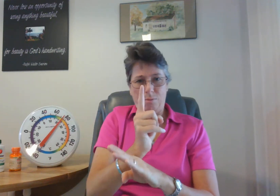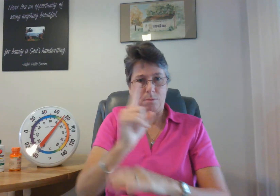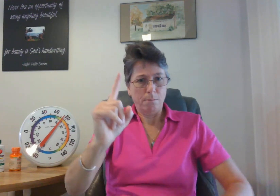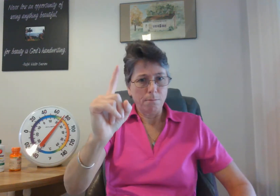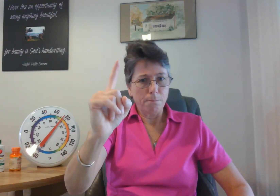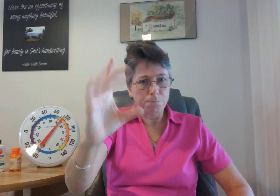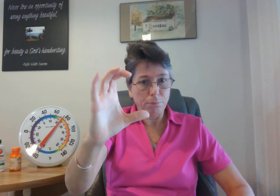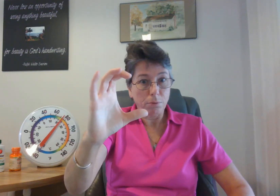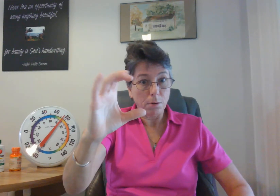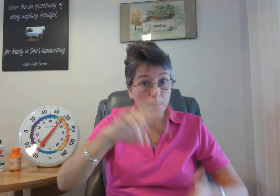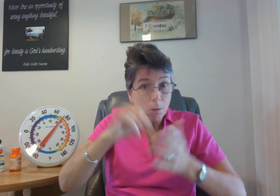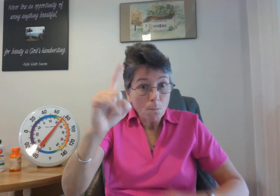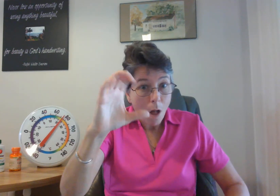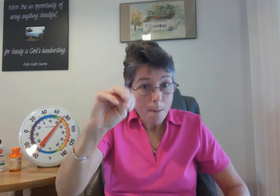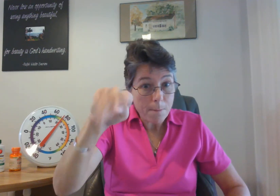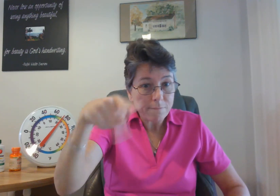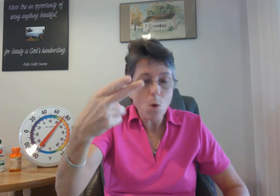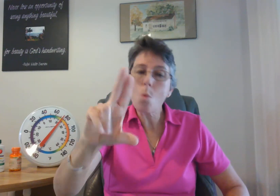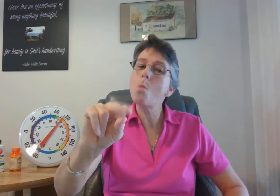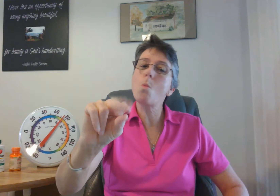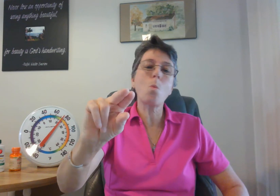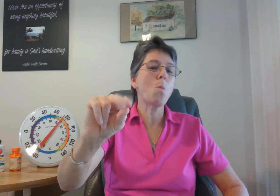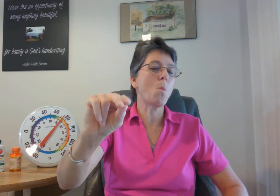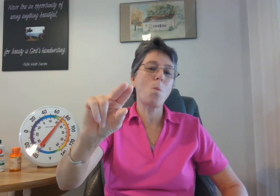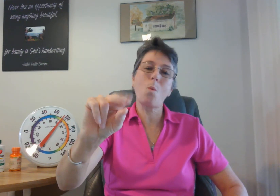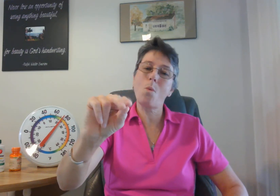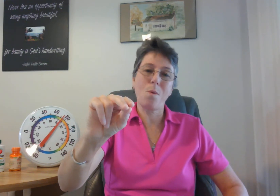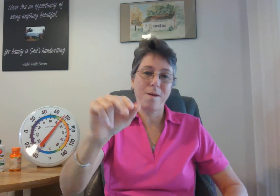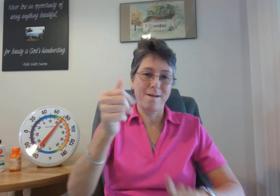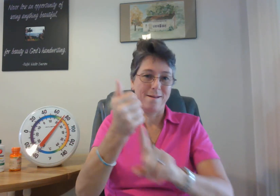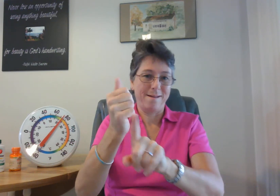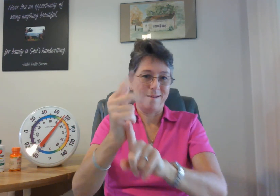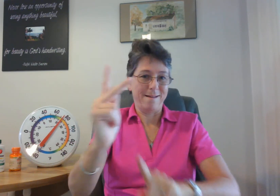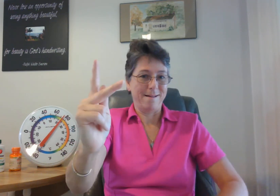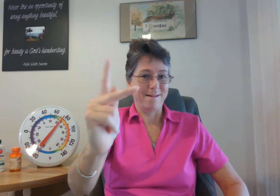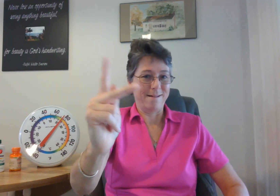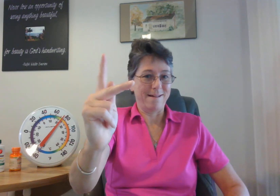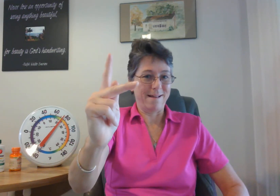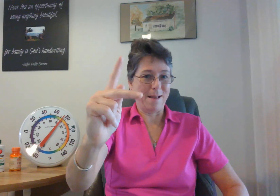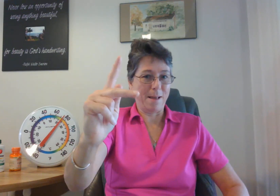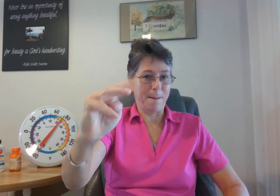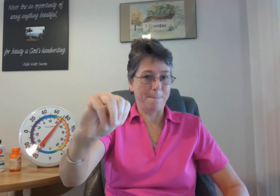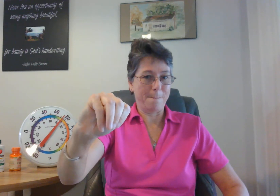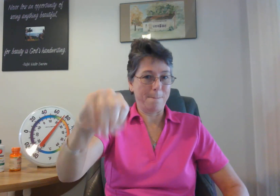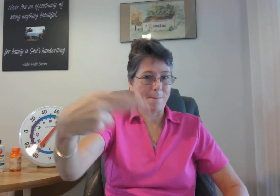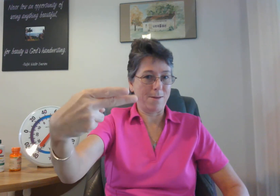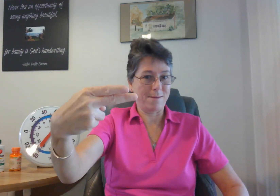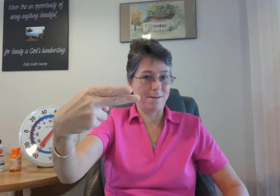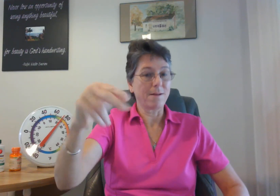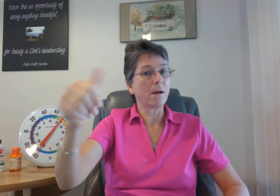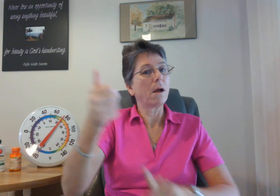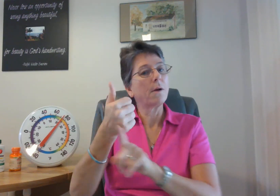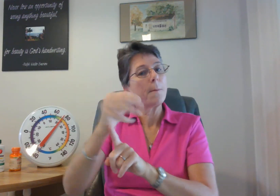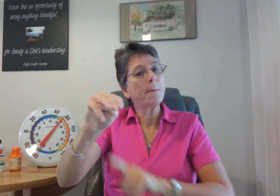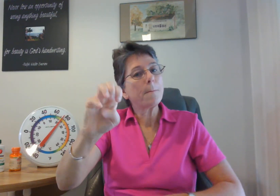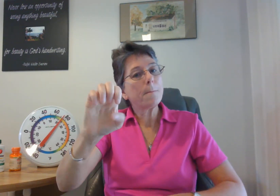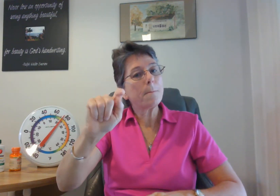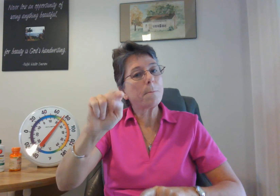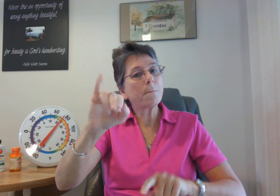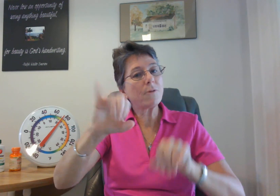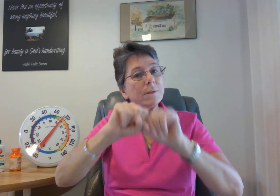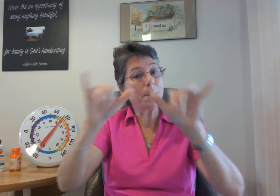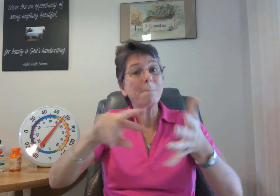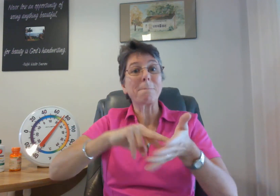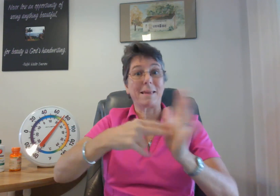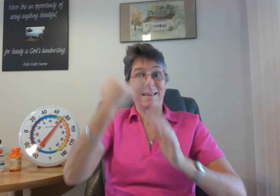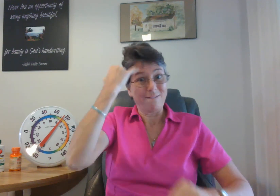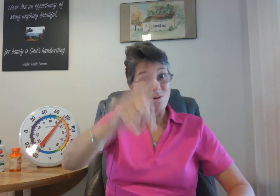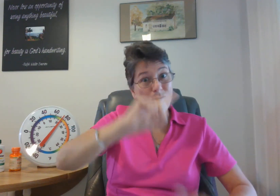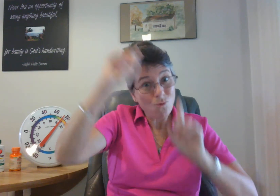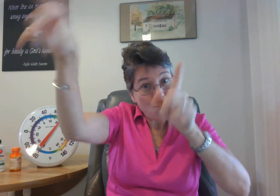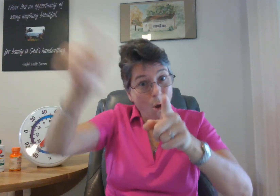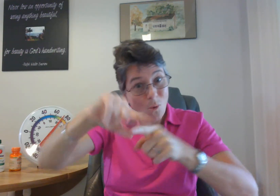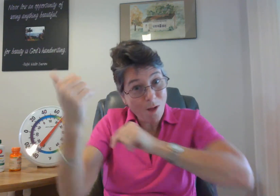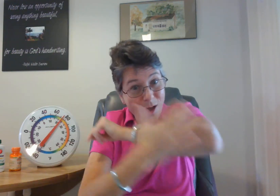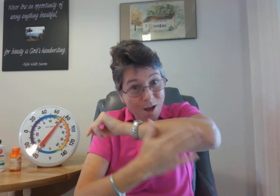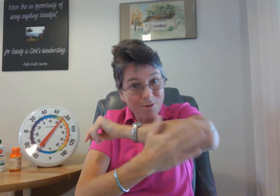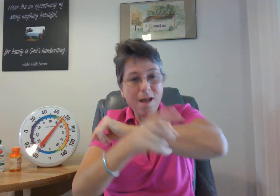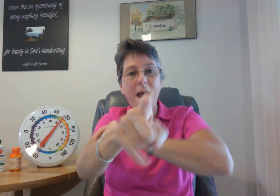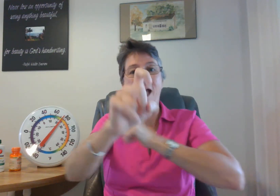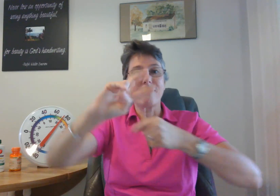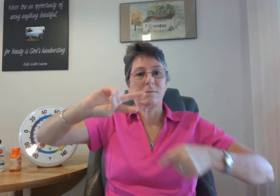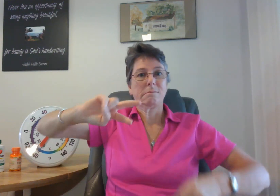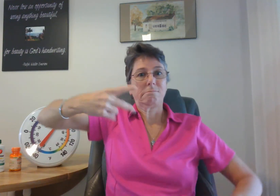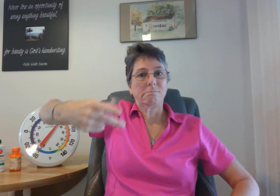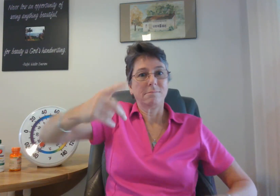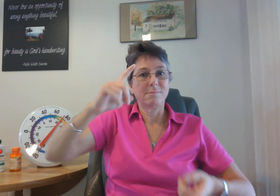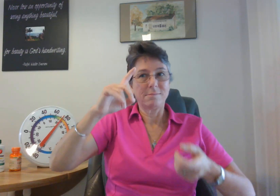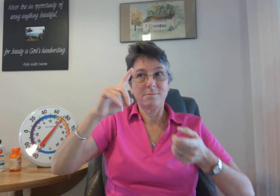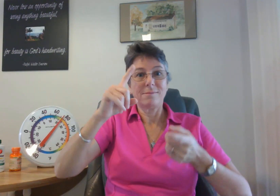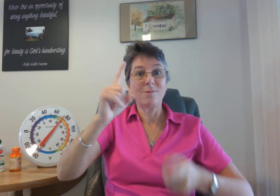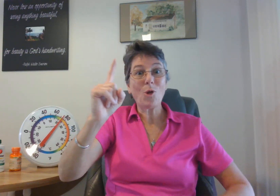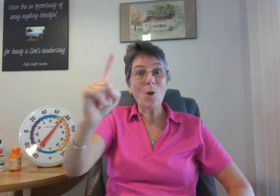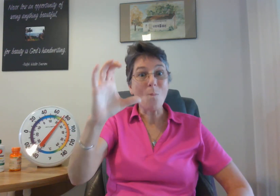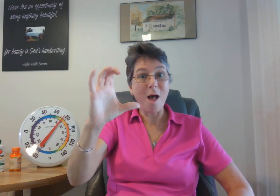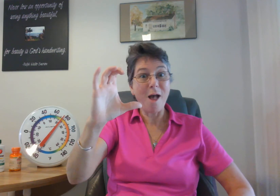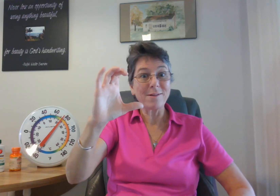This also means when you go to other countries, you will need to switch.